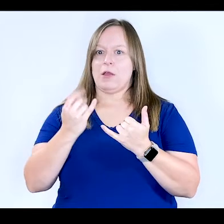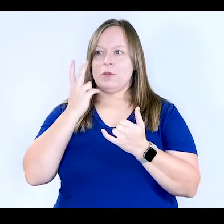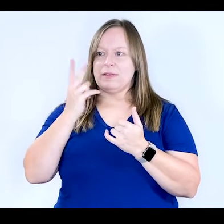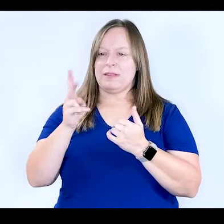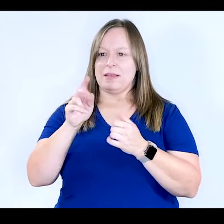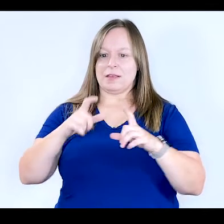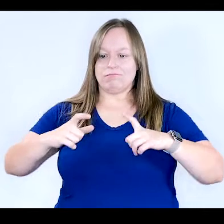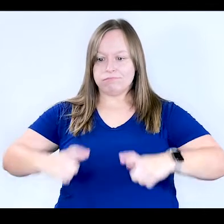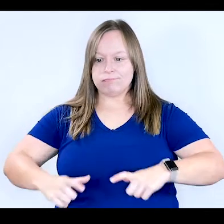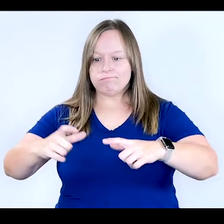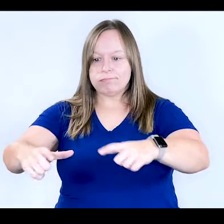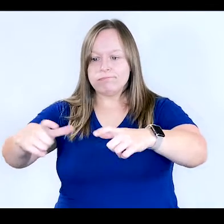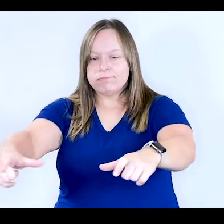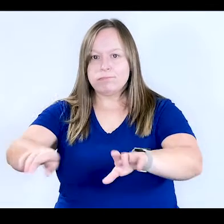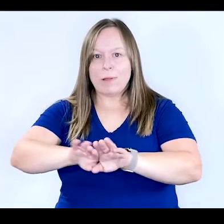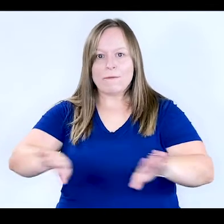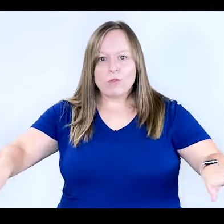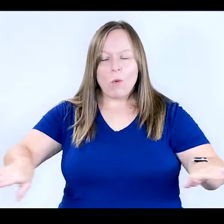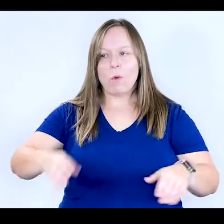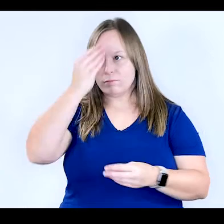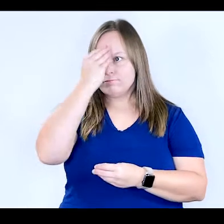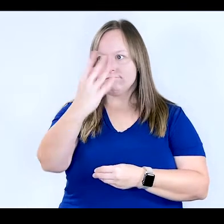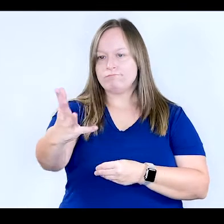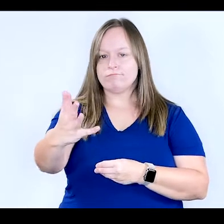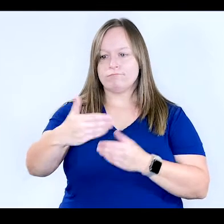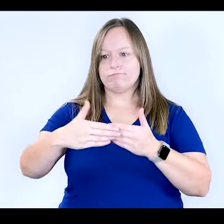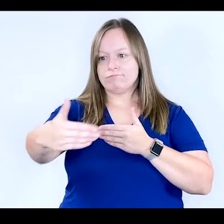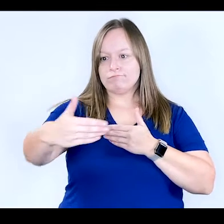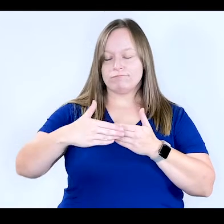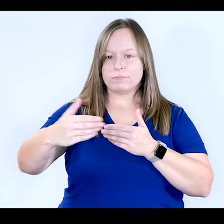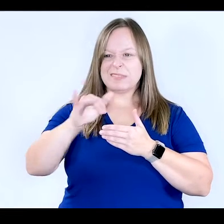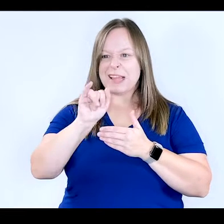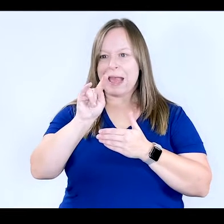the dots on the floor and they're letting you know what types of items you